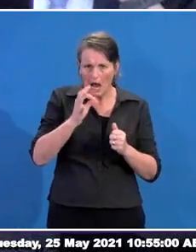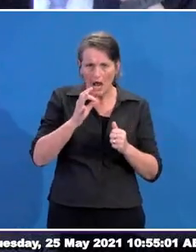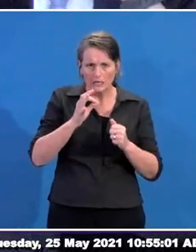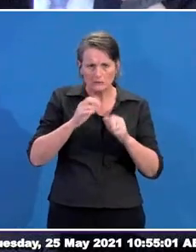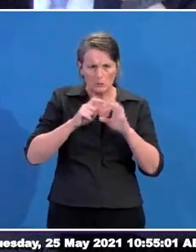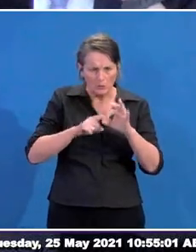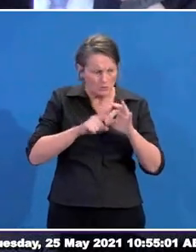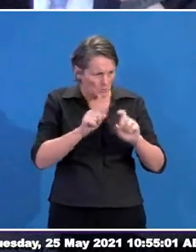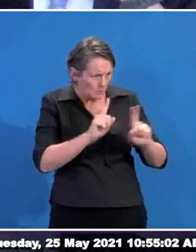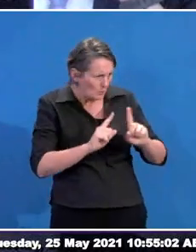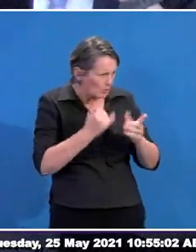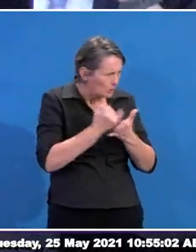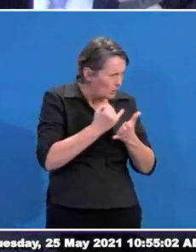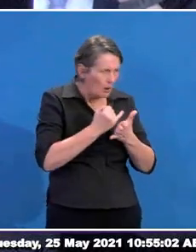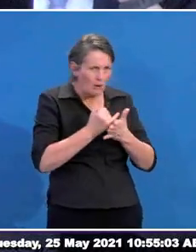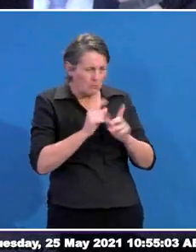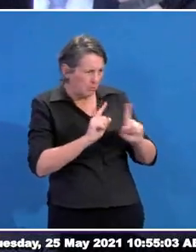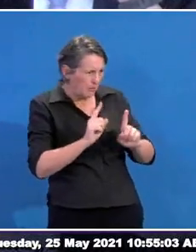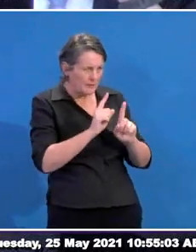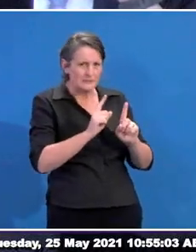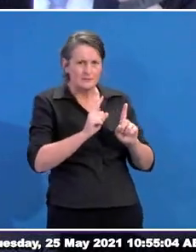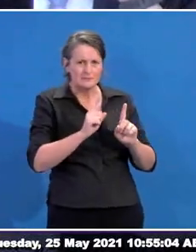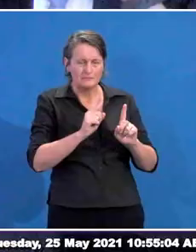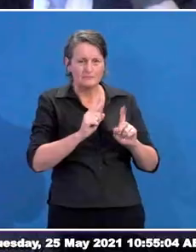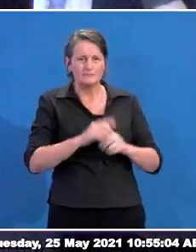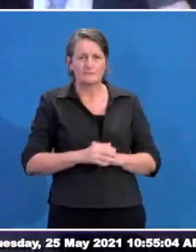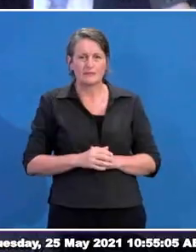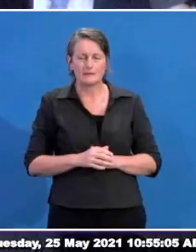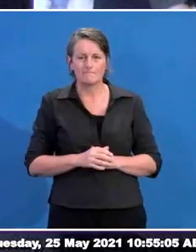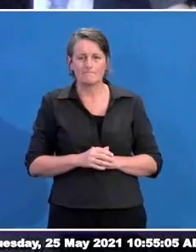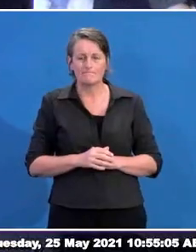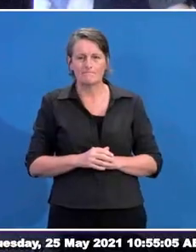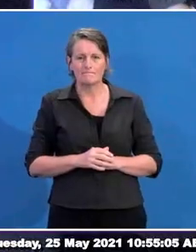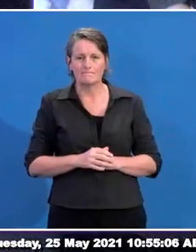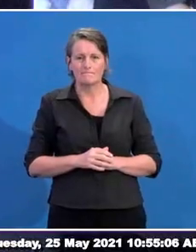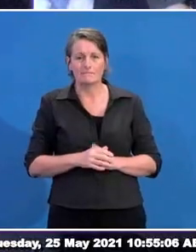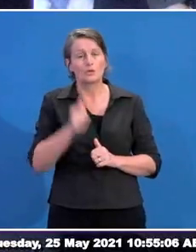there was nothing else that was ringing alarm bells, in terms of when someone has an injury.